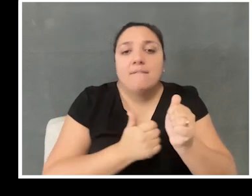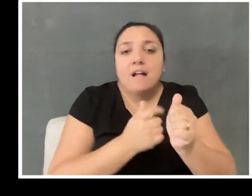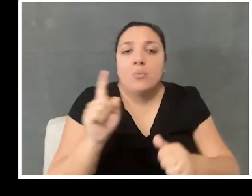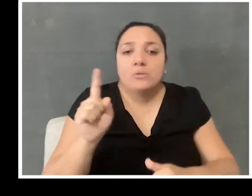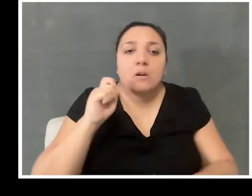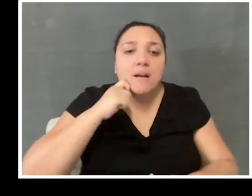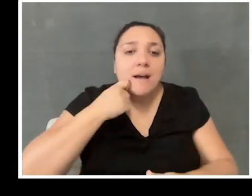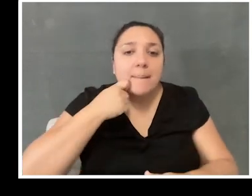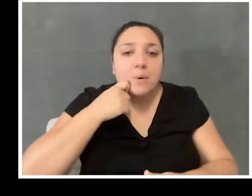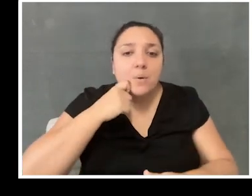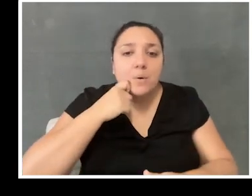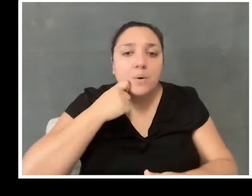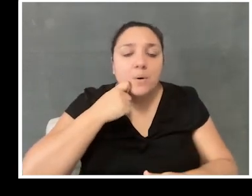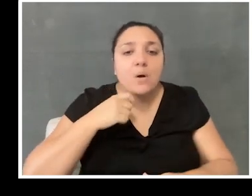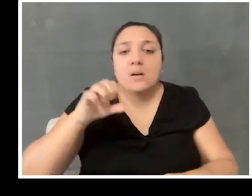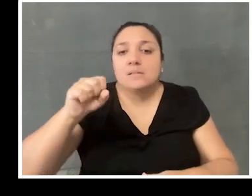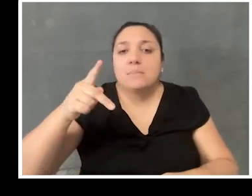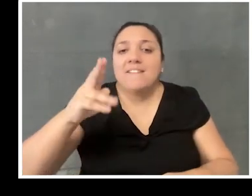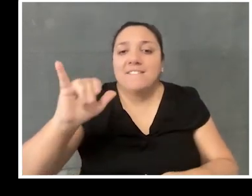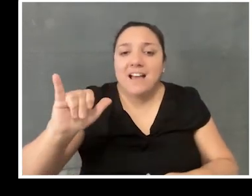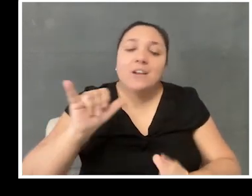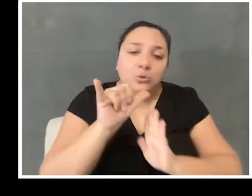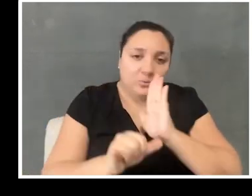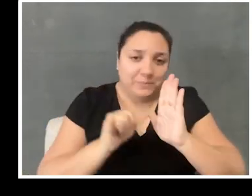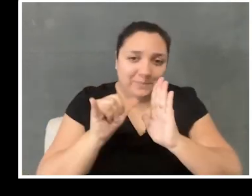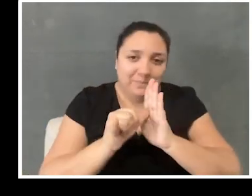follow us on Apple Podcasts, Spotify and YouTube.